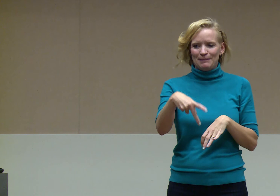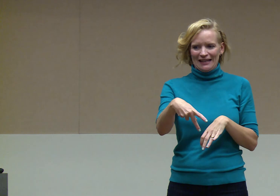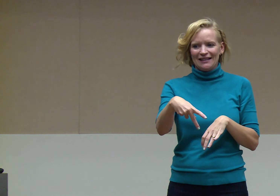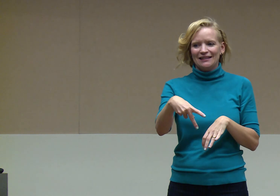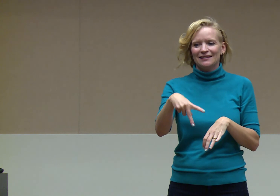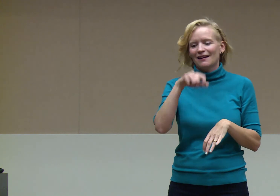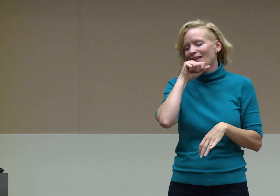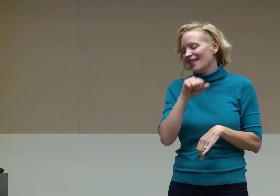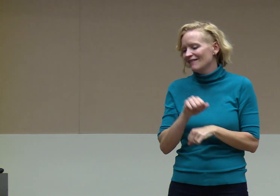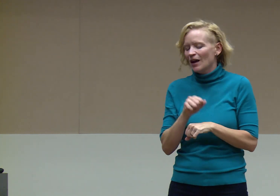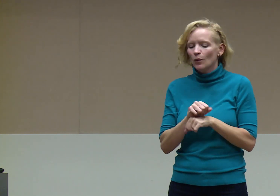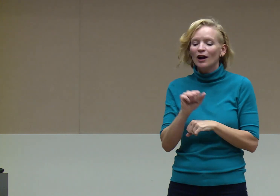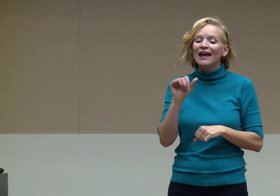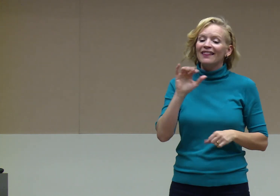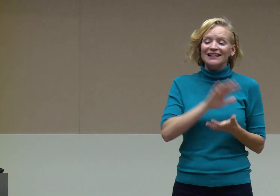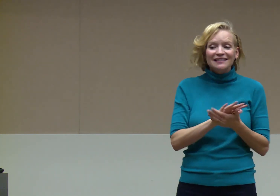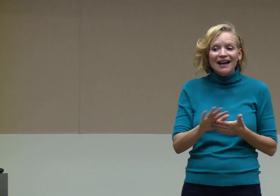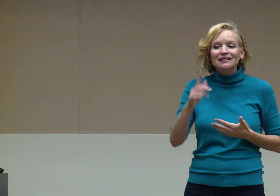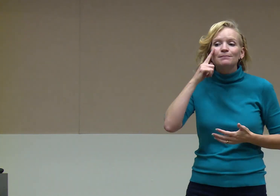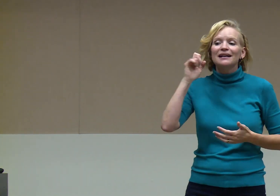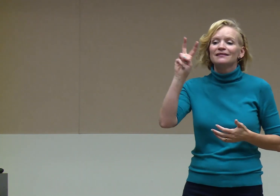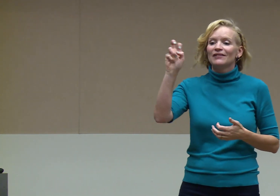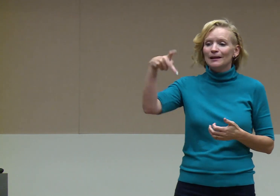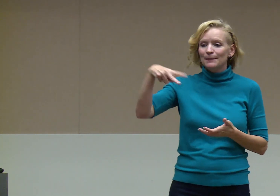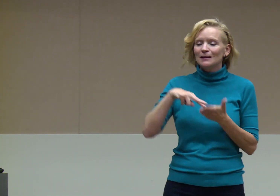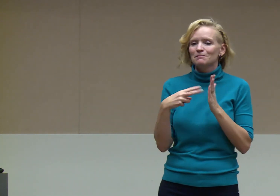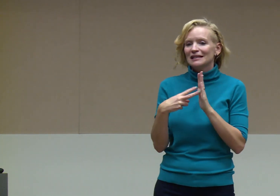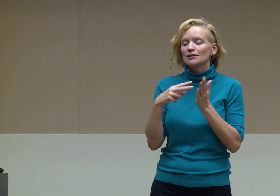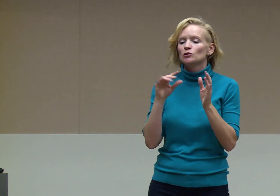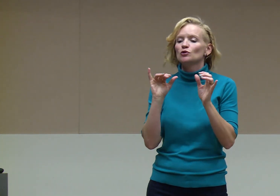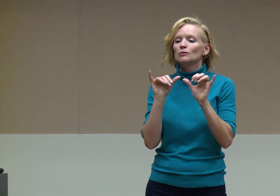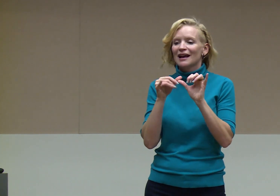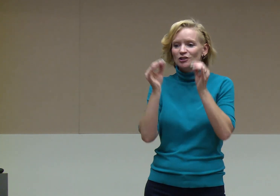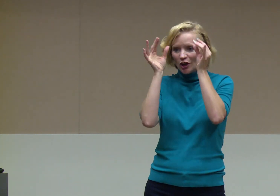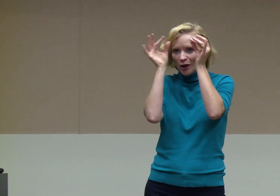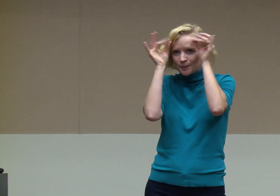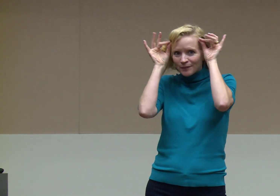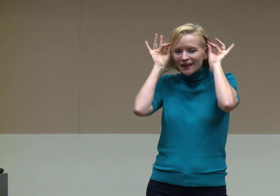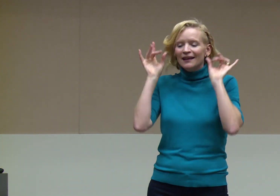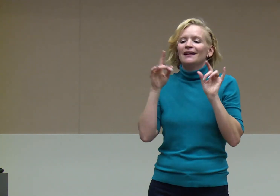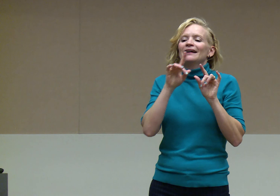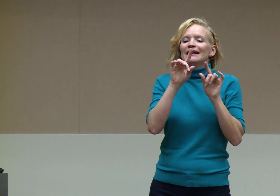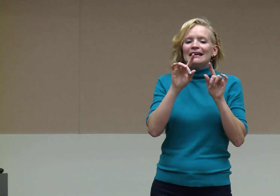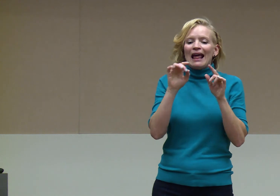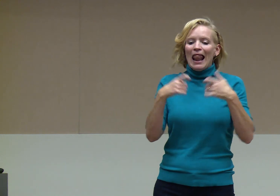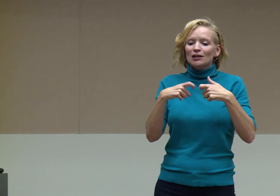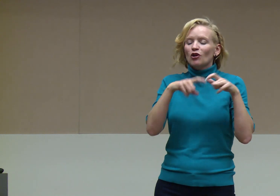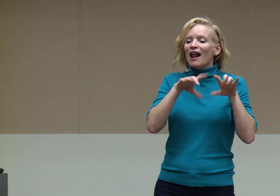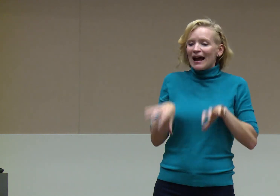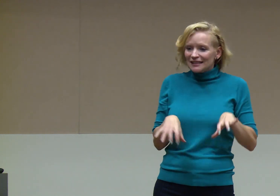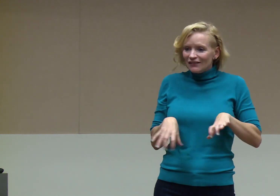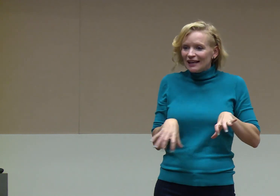We did VP. I loved that work because that means that you measure the actual activity